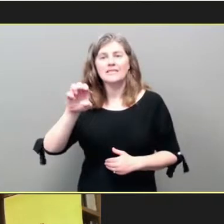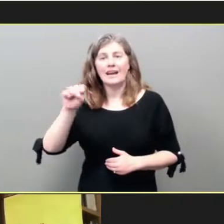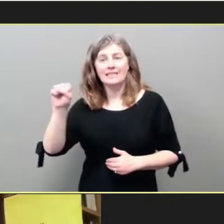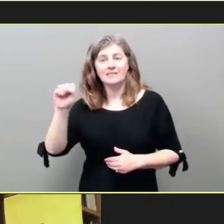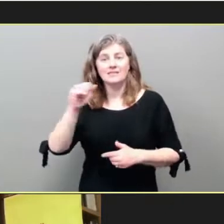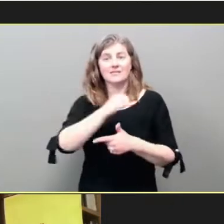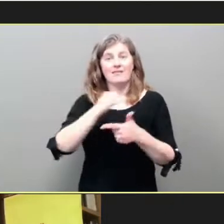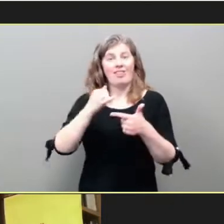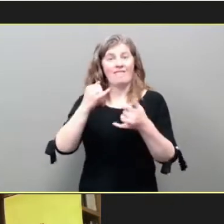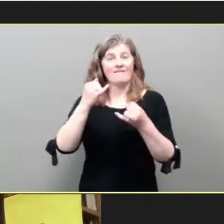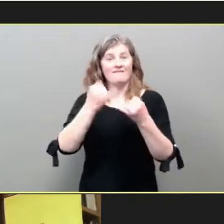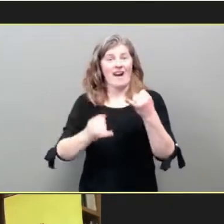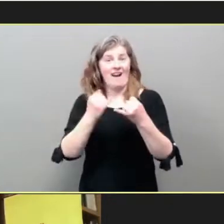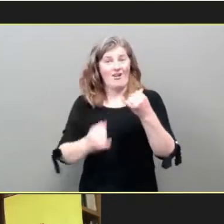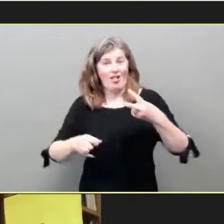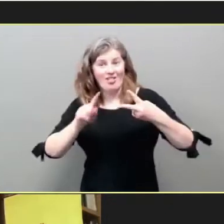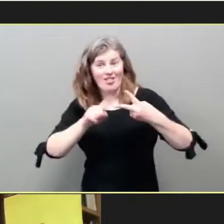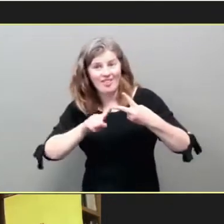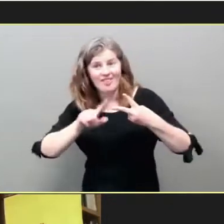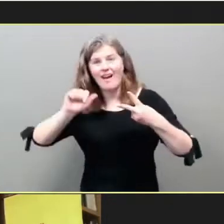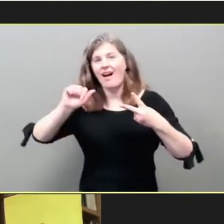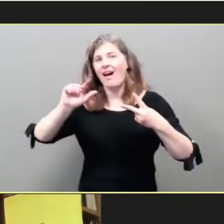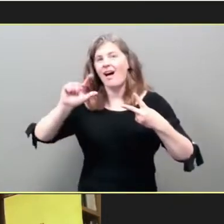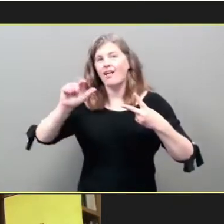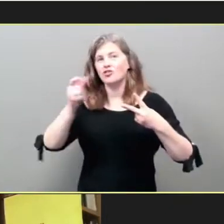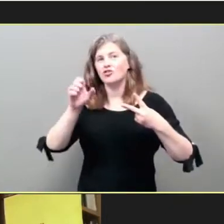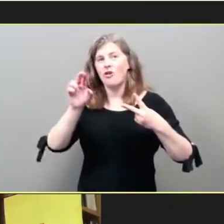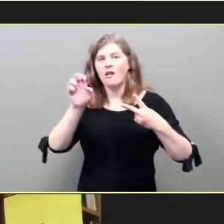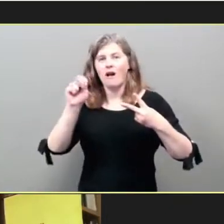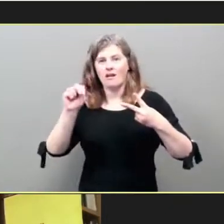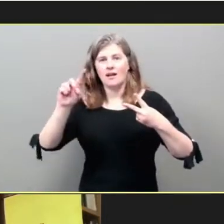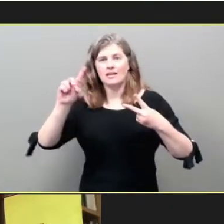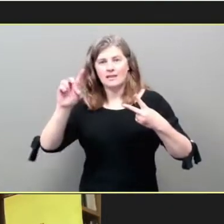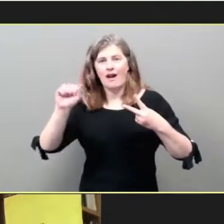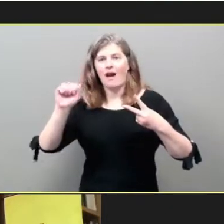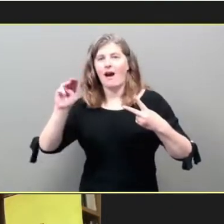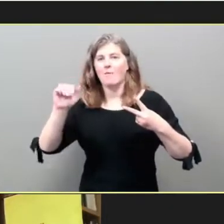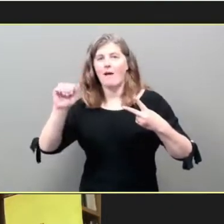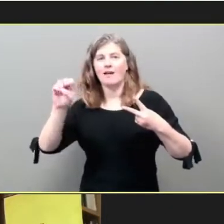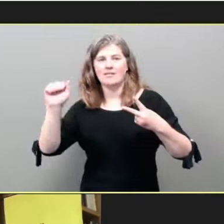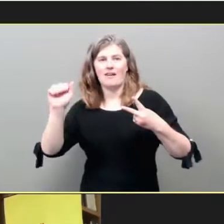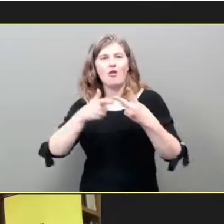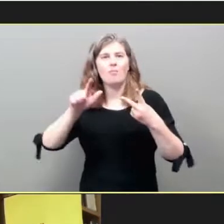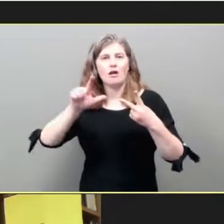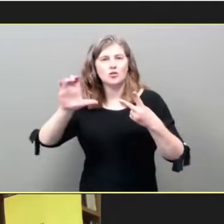final media partner question Al jardin de Masa. The las cruces, Sun news joe. Go ahead.